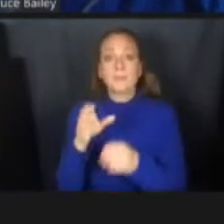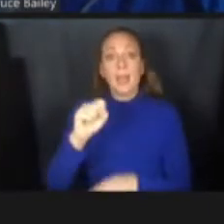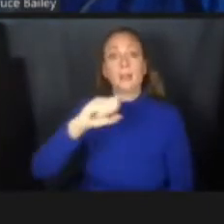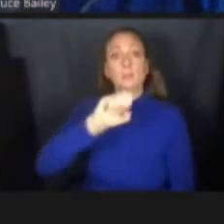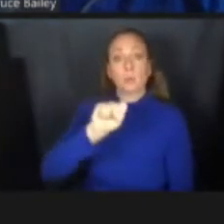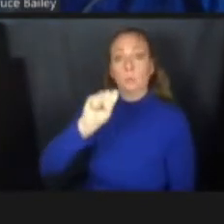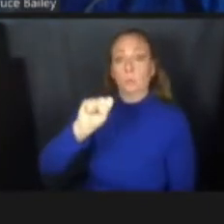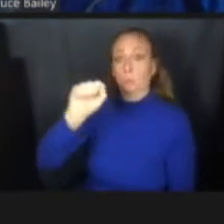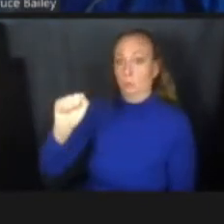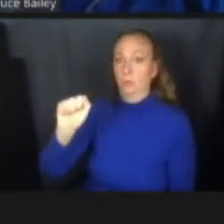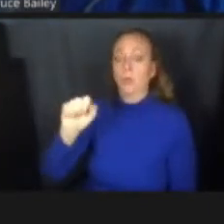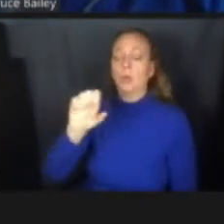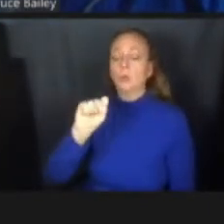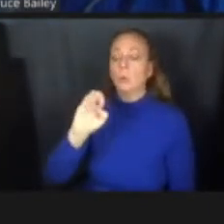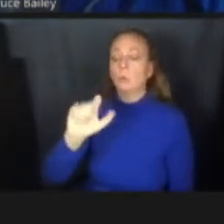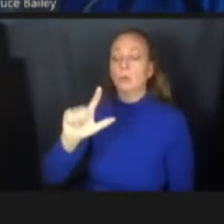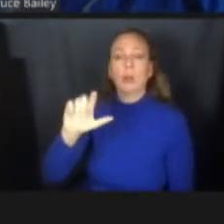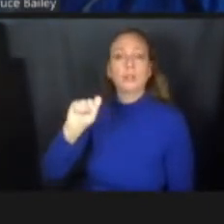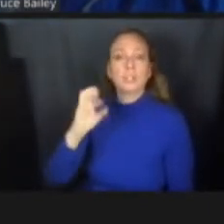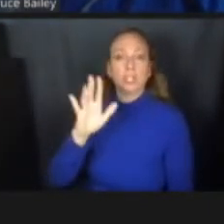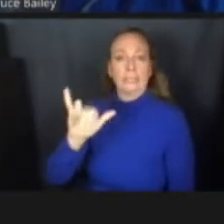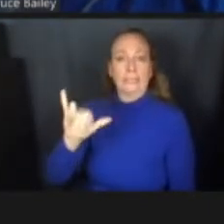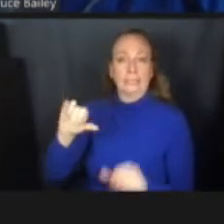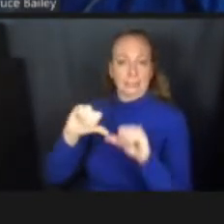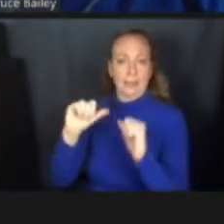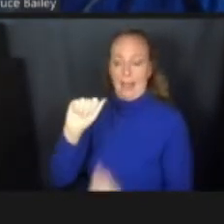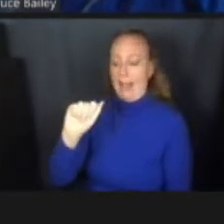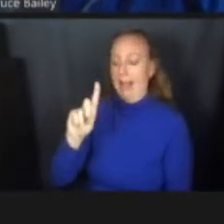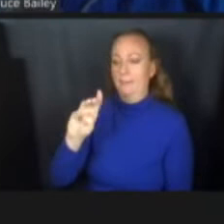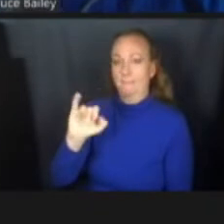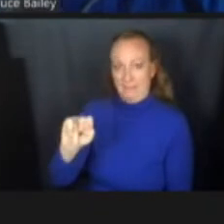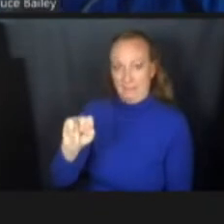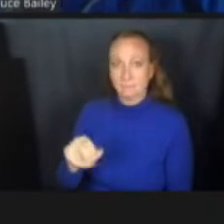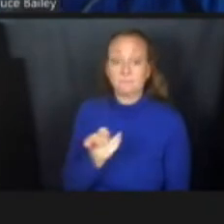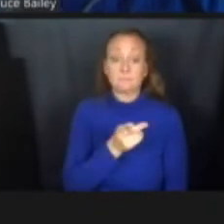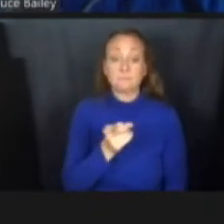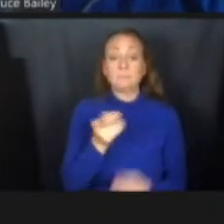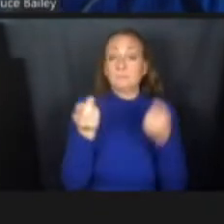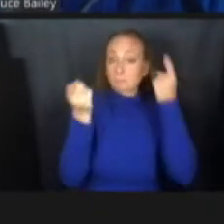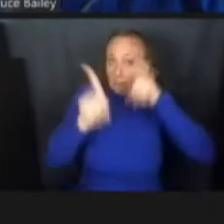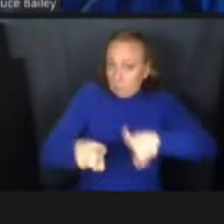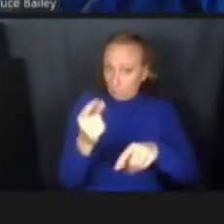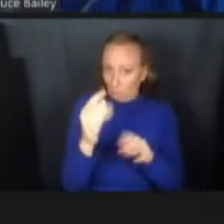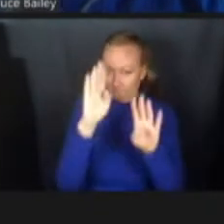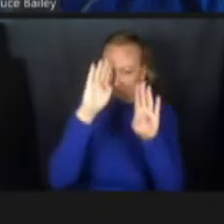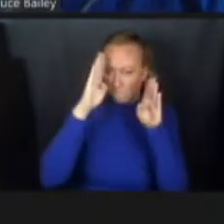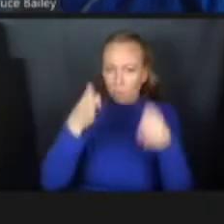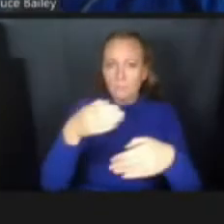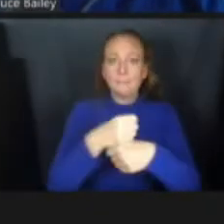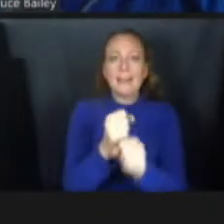As part of the settlement, there was an agreement that there would be a focus on making kiosk accessible.